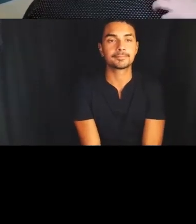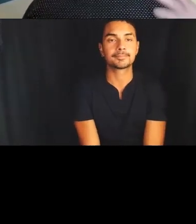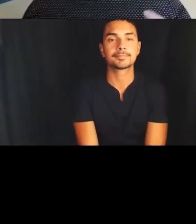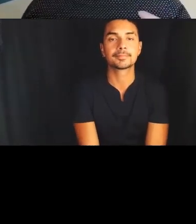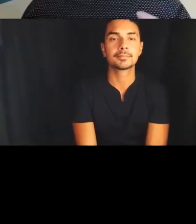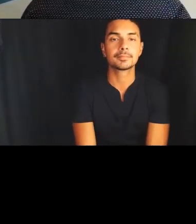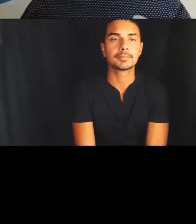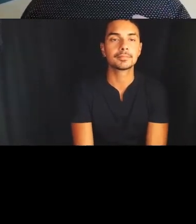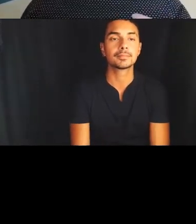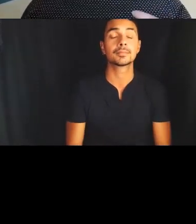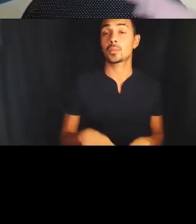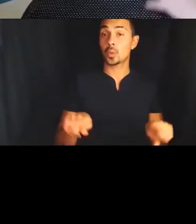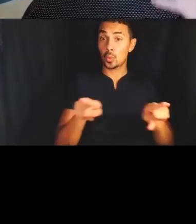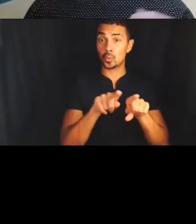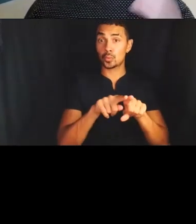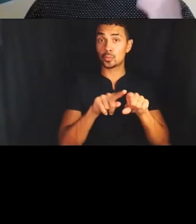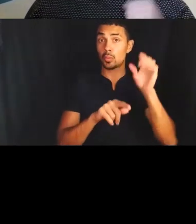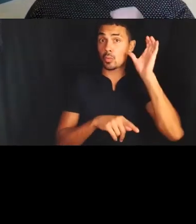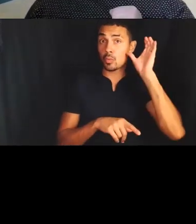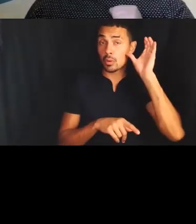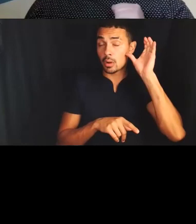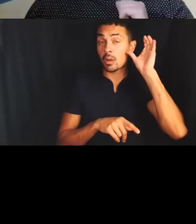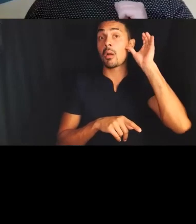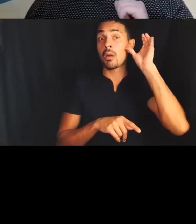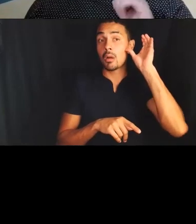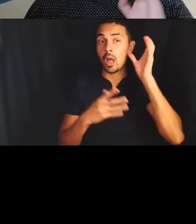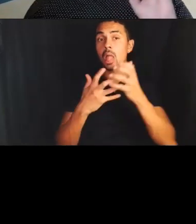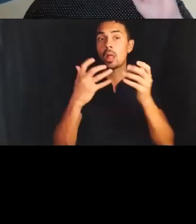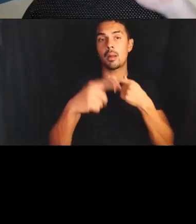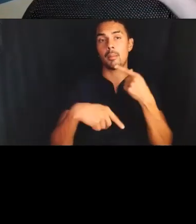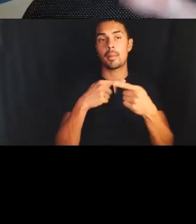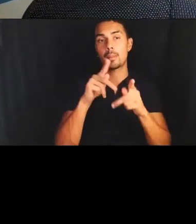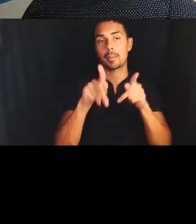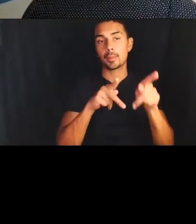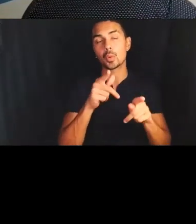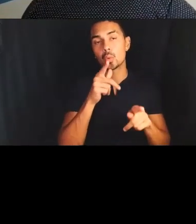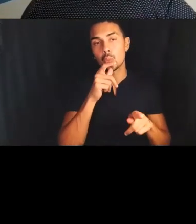We also heard a lot about folks not being valued.